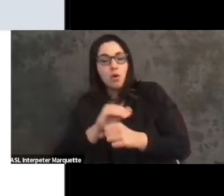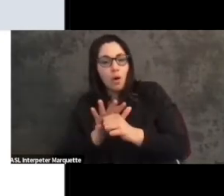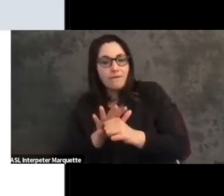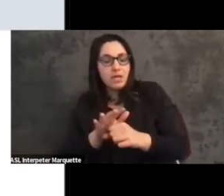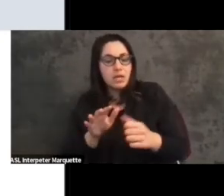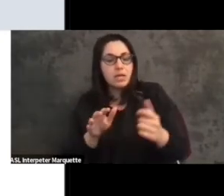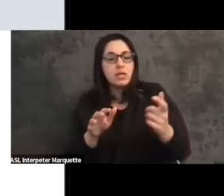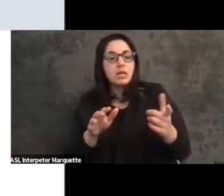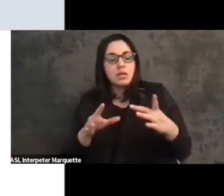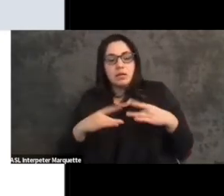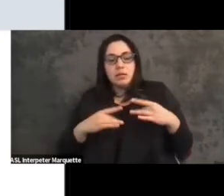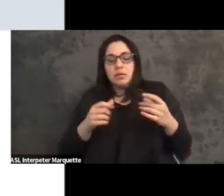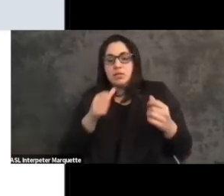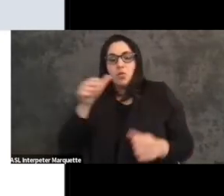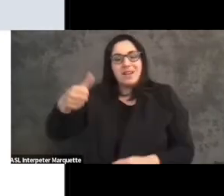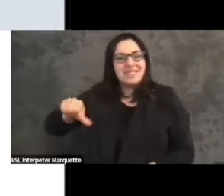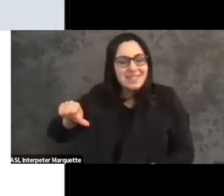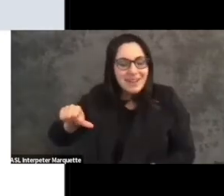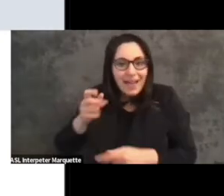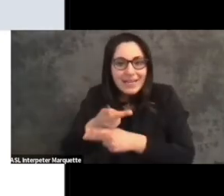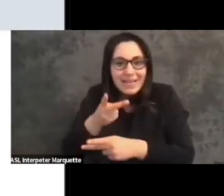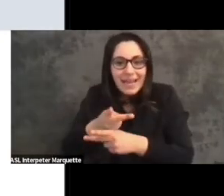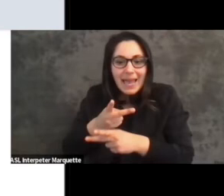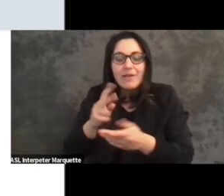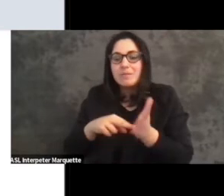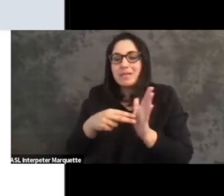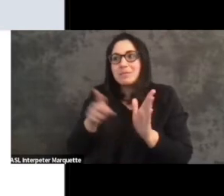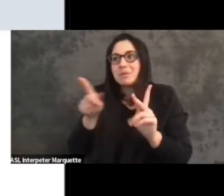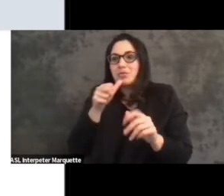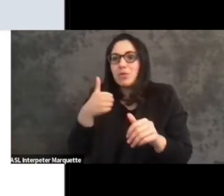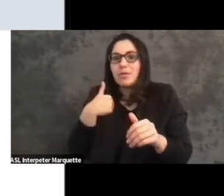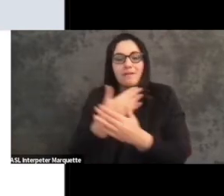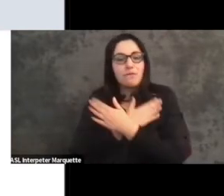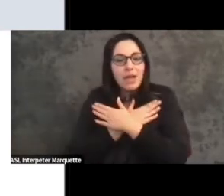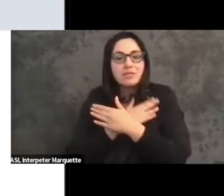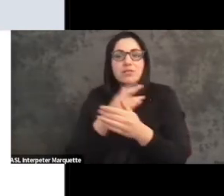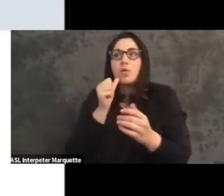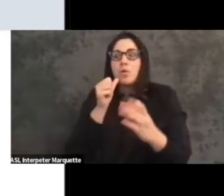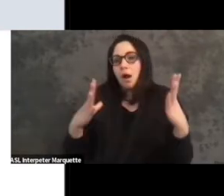that you have COVID or Long COVID, you are denied further care, these people are less